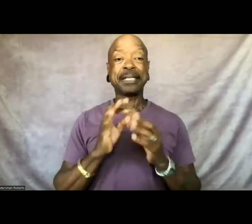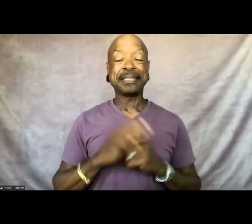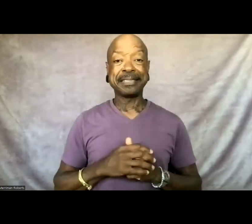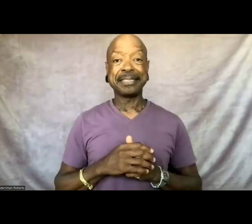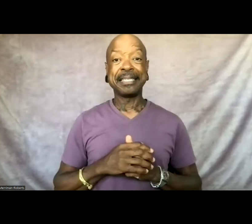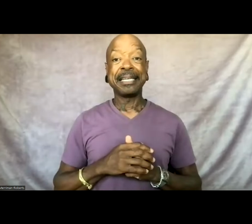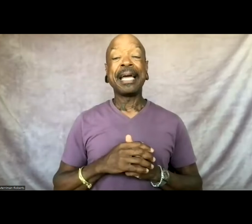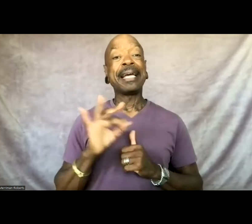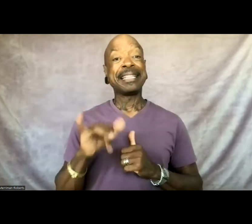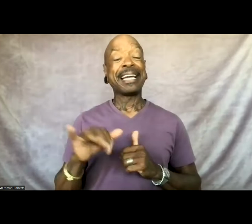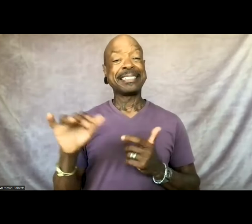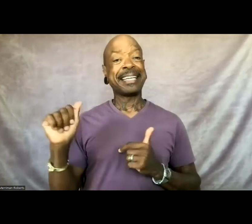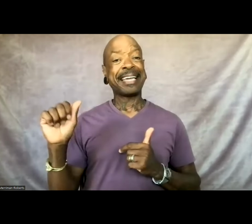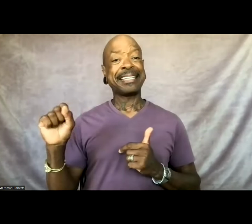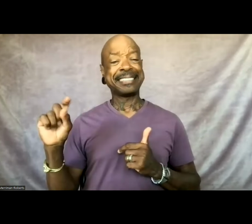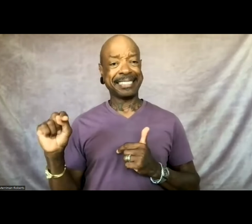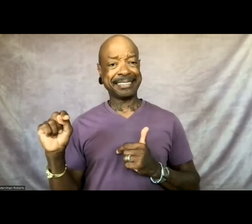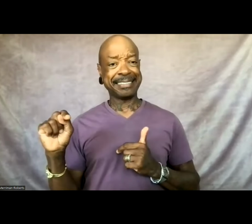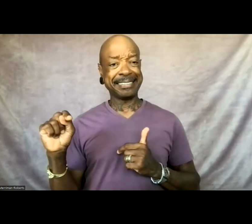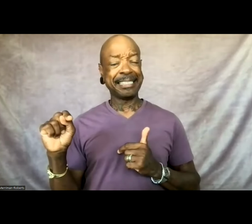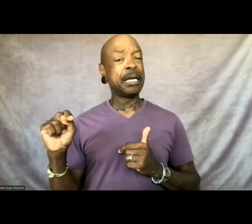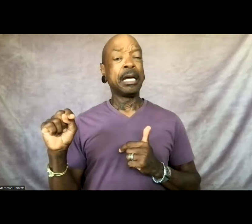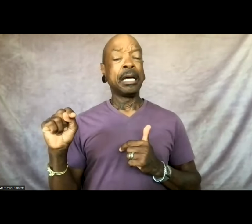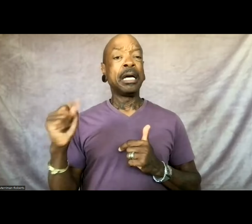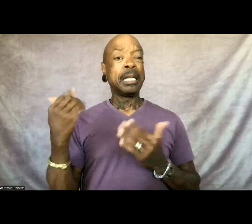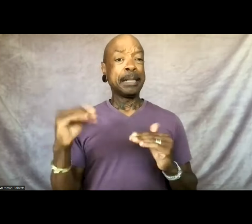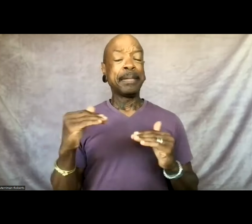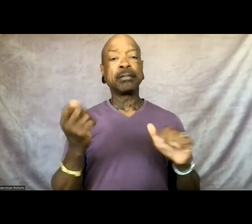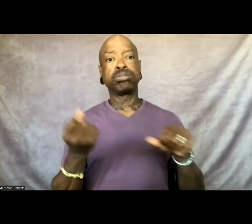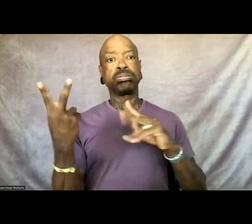up for rent or really anything . It is now $130,000 for